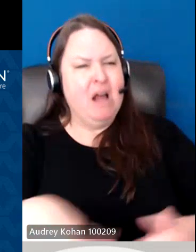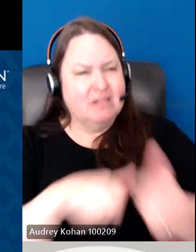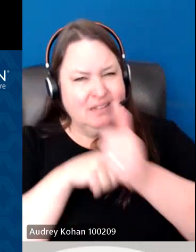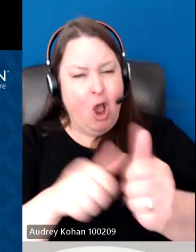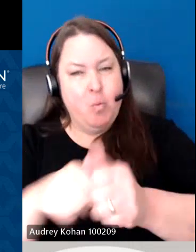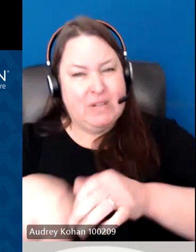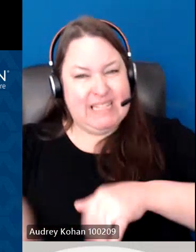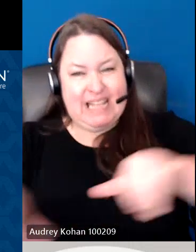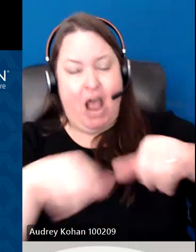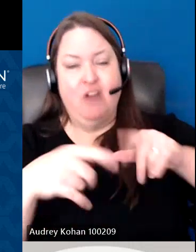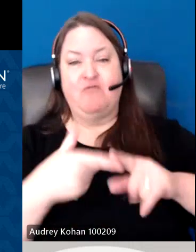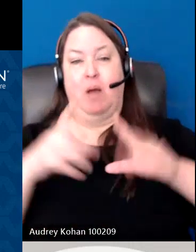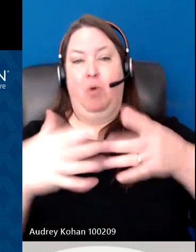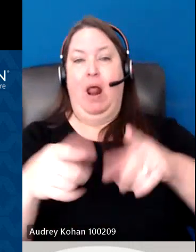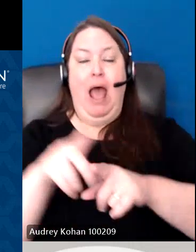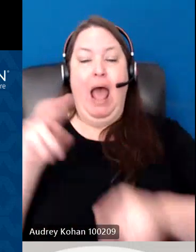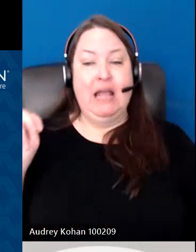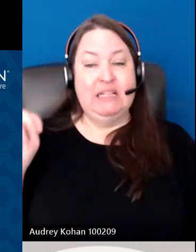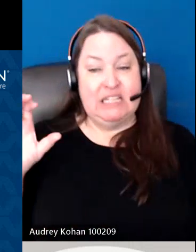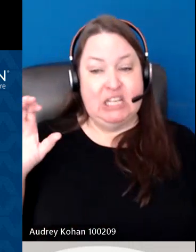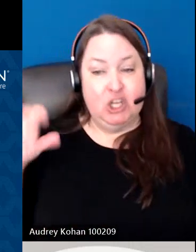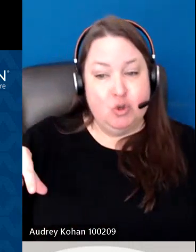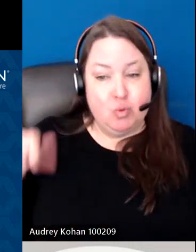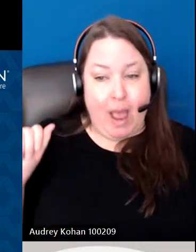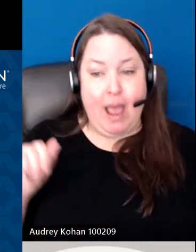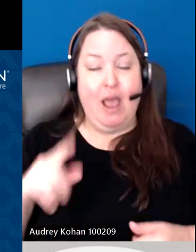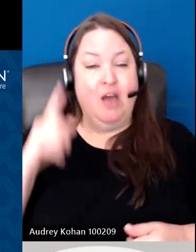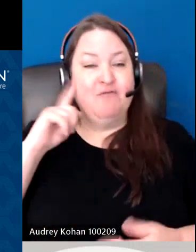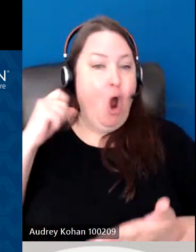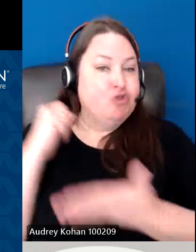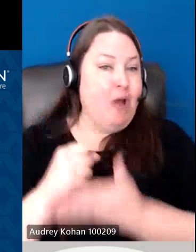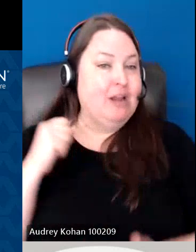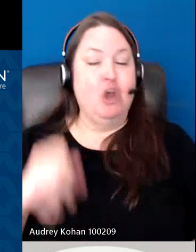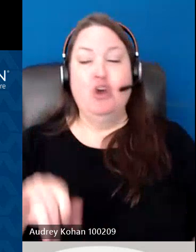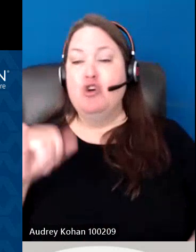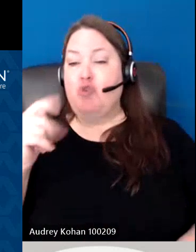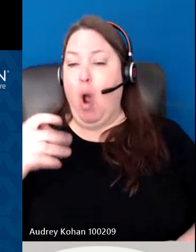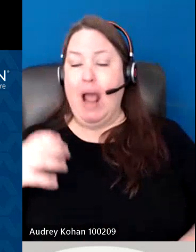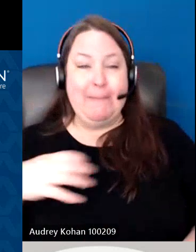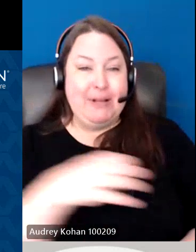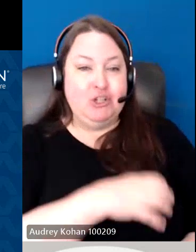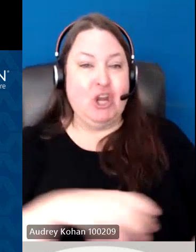from bodies like the ncqa for accreditation The Joint Commission or DMV so for those of